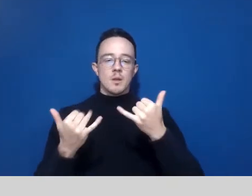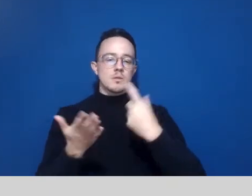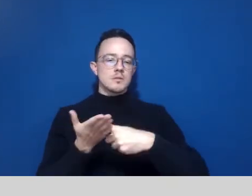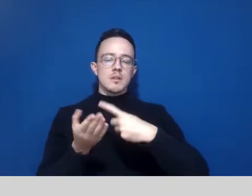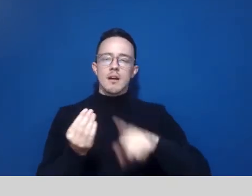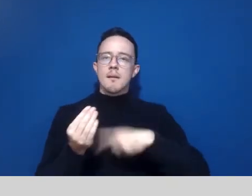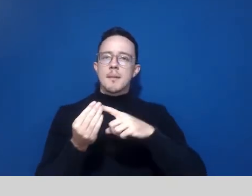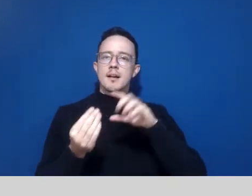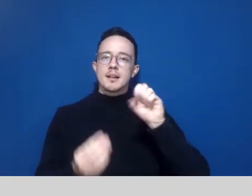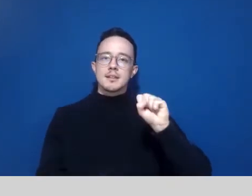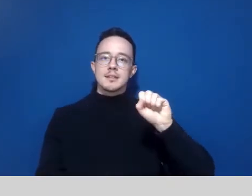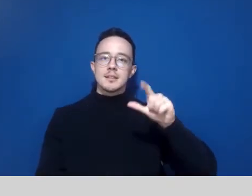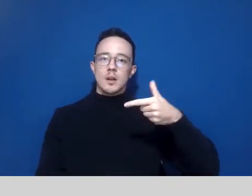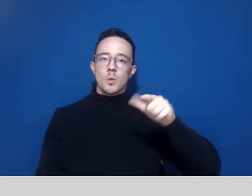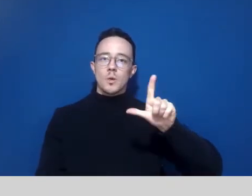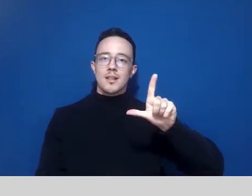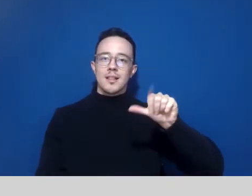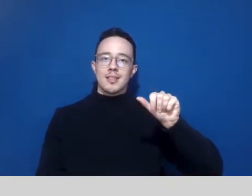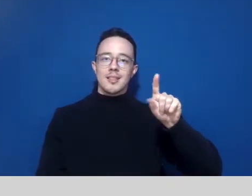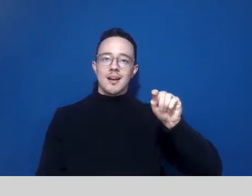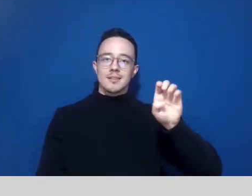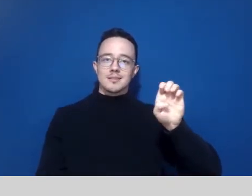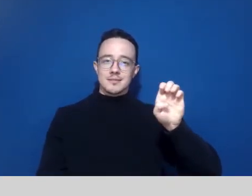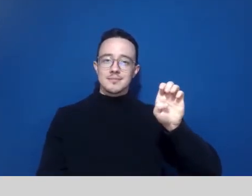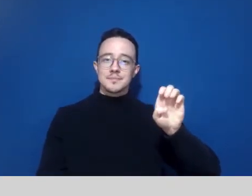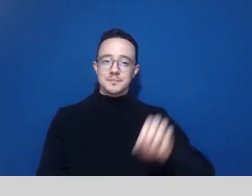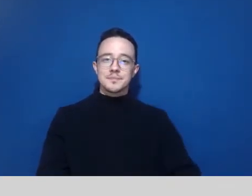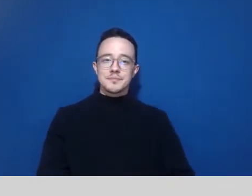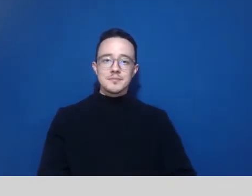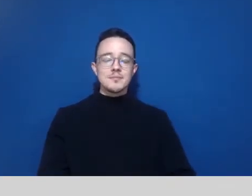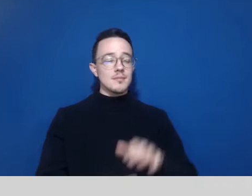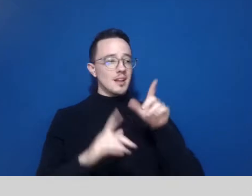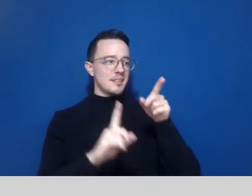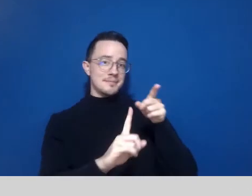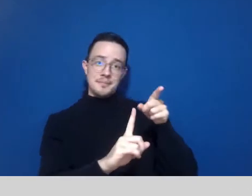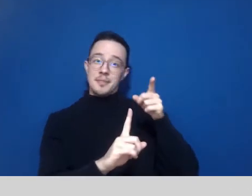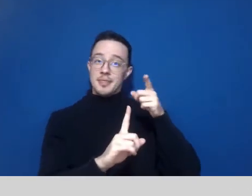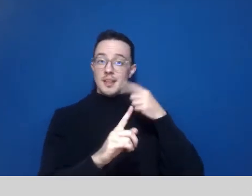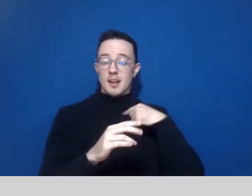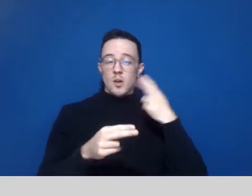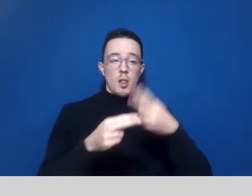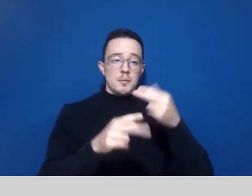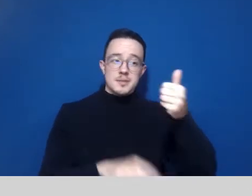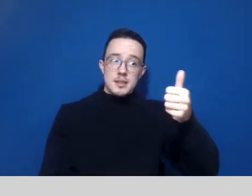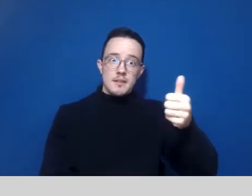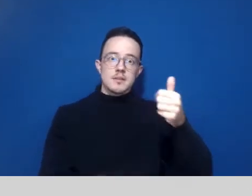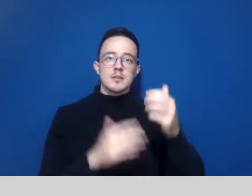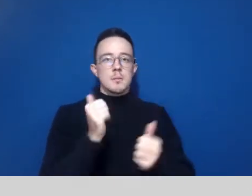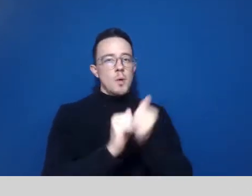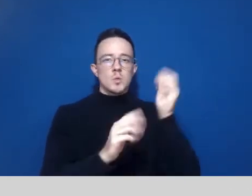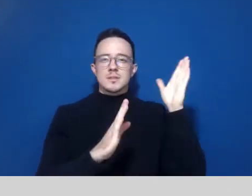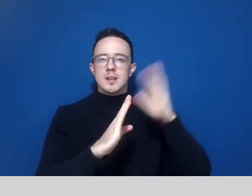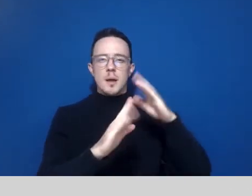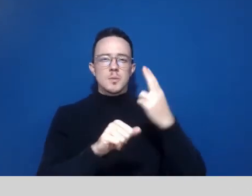which claims to be the most widely deployed and used database engine in the world, and I think that claim holds up.